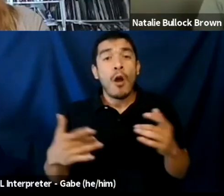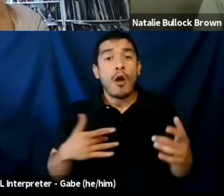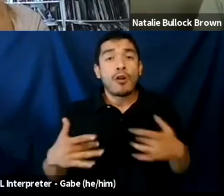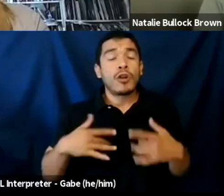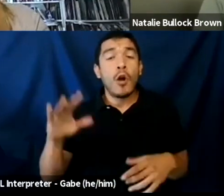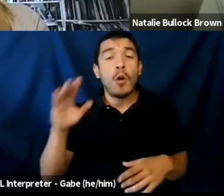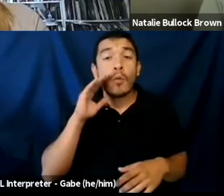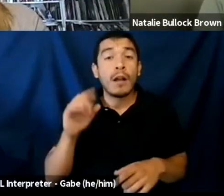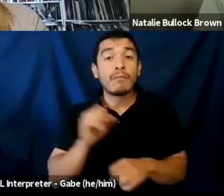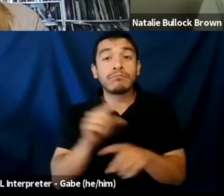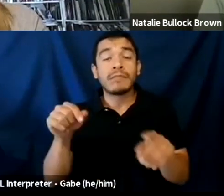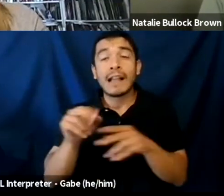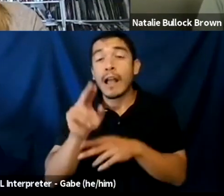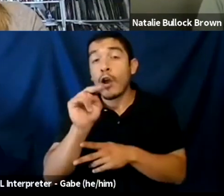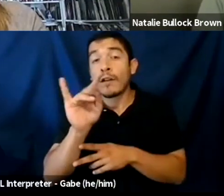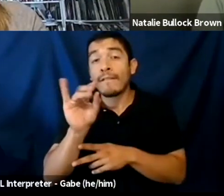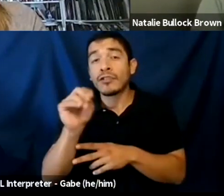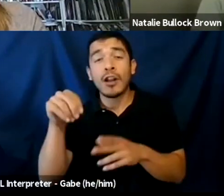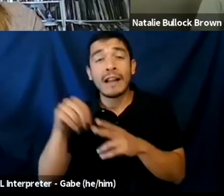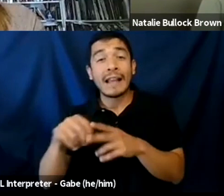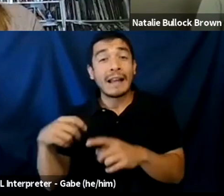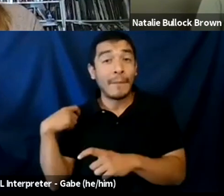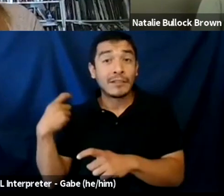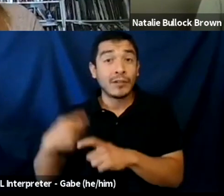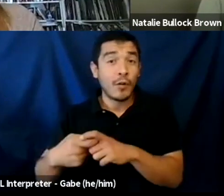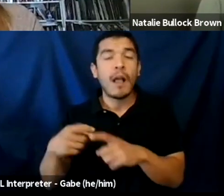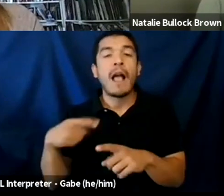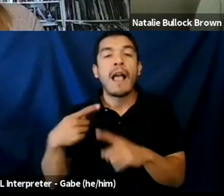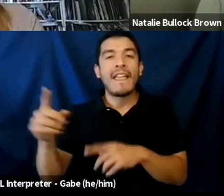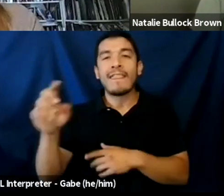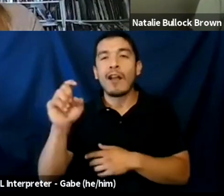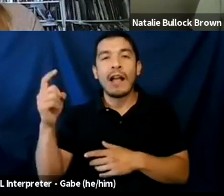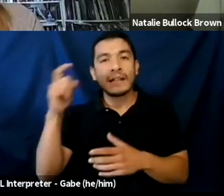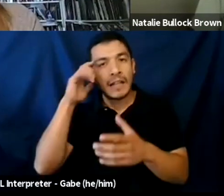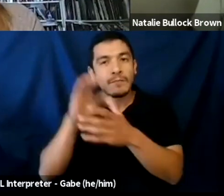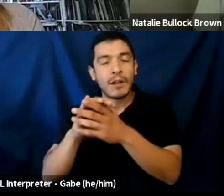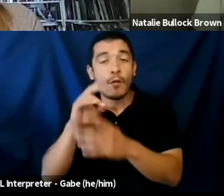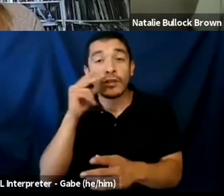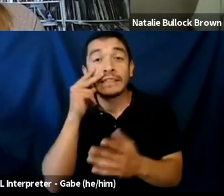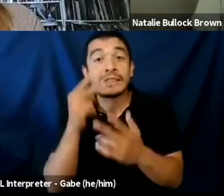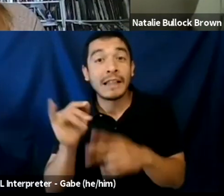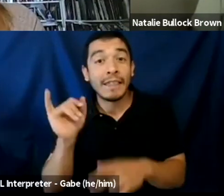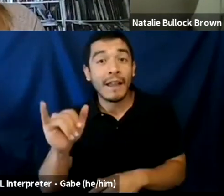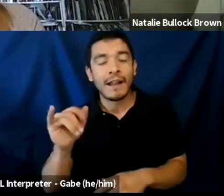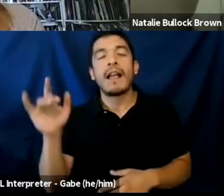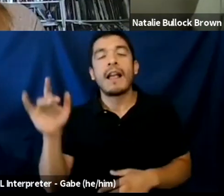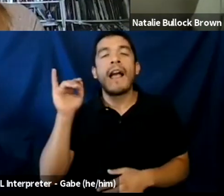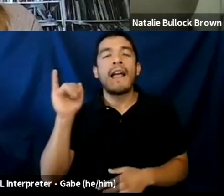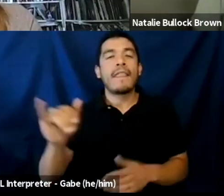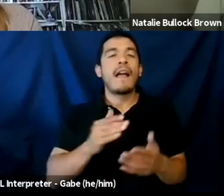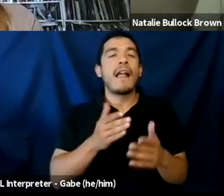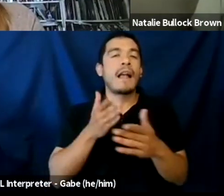on Univision in Mexico and then their ex-husband was gonna see it. But that came through a process of having to discuss